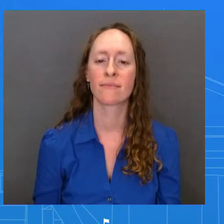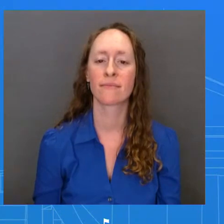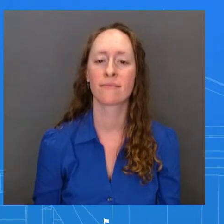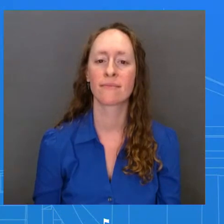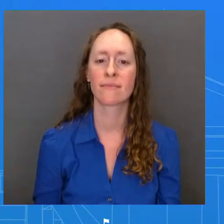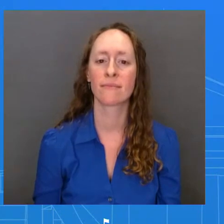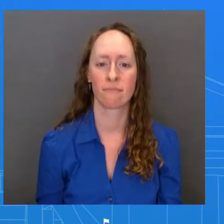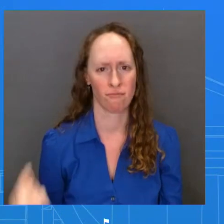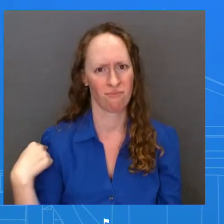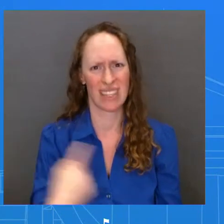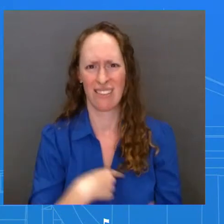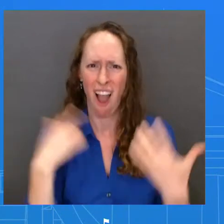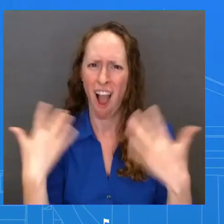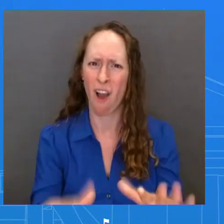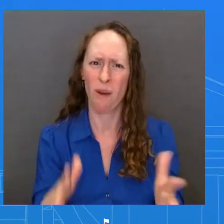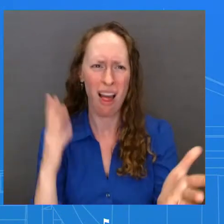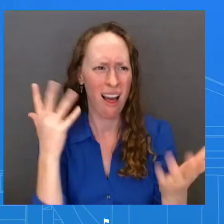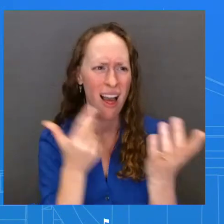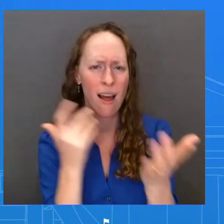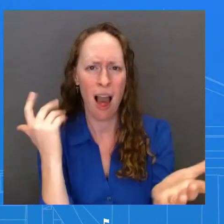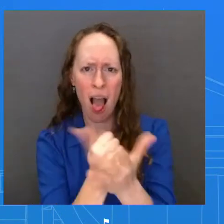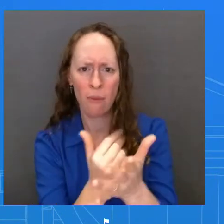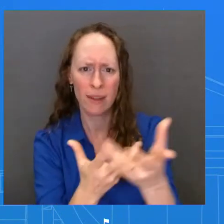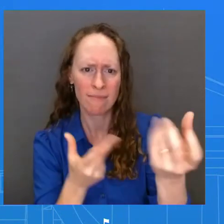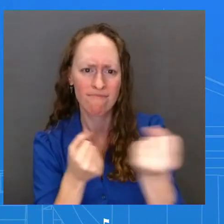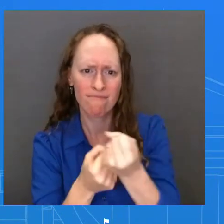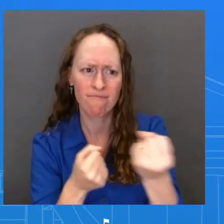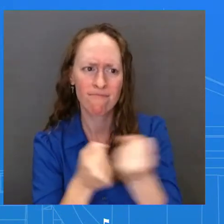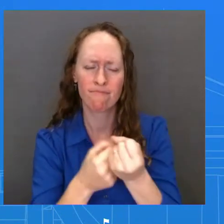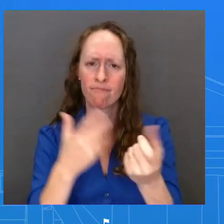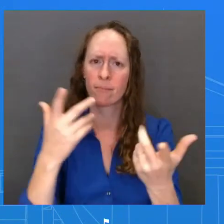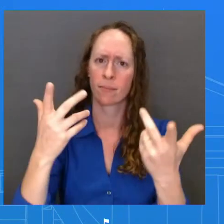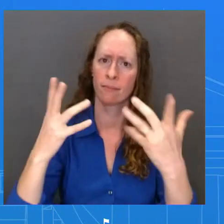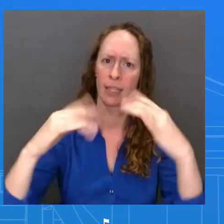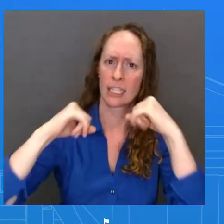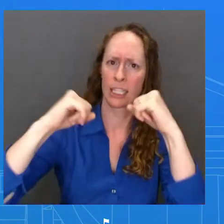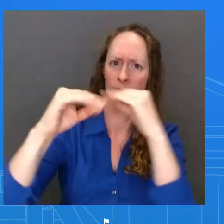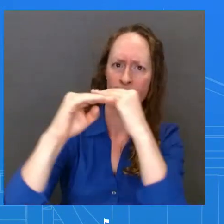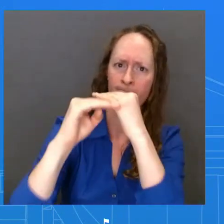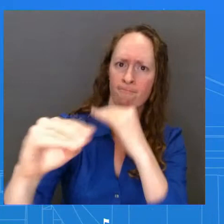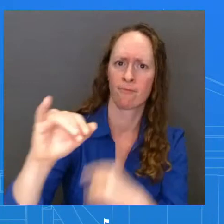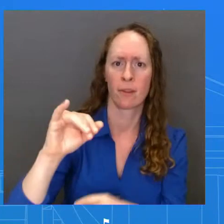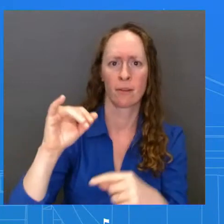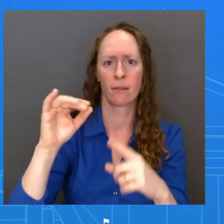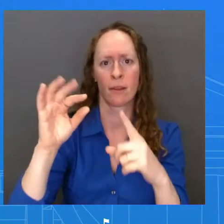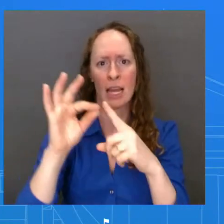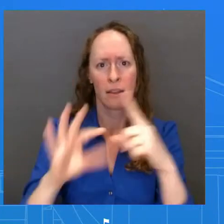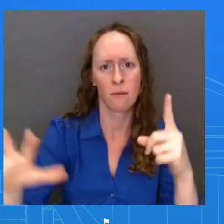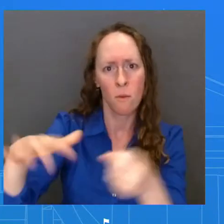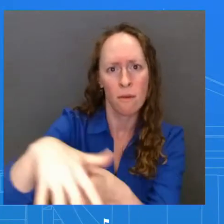And that has created the conditions for all of the countries of the region to do well economically -- by the way, including China.